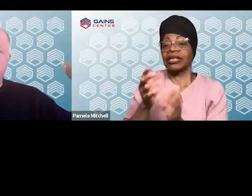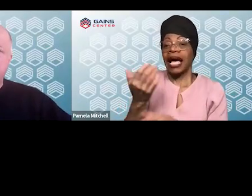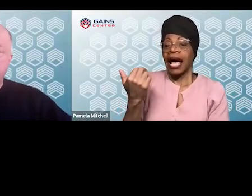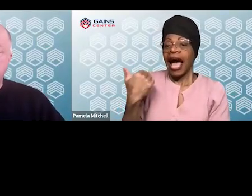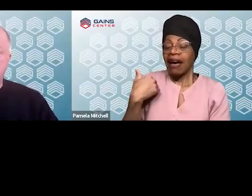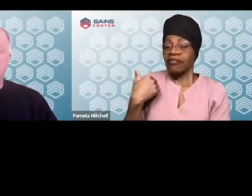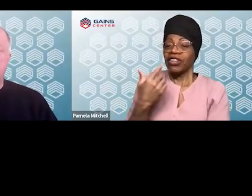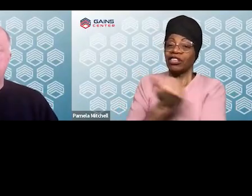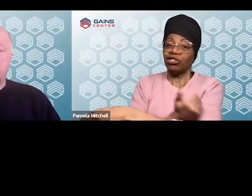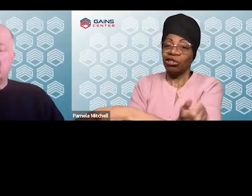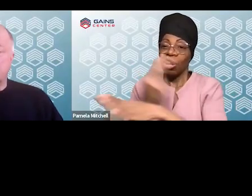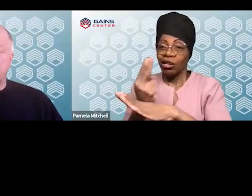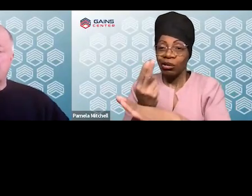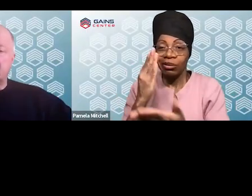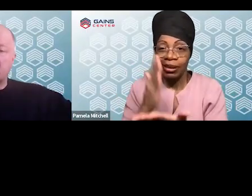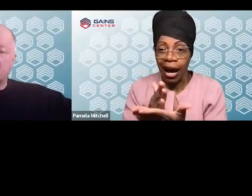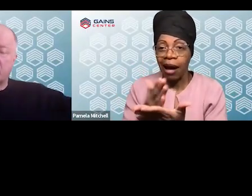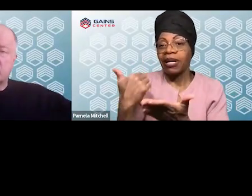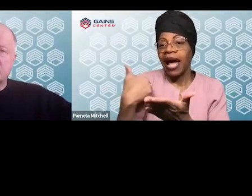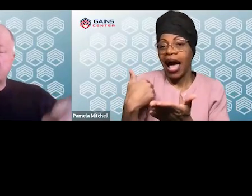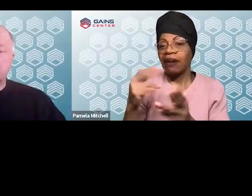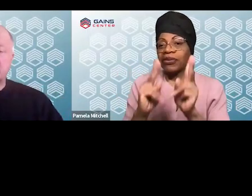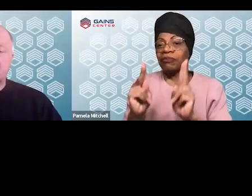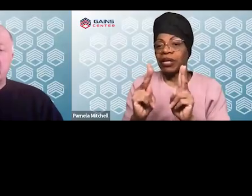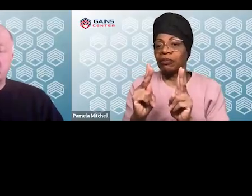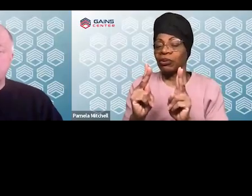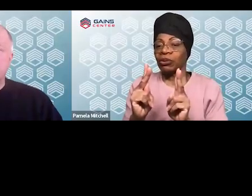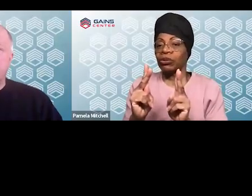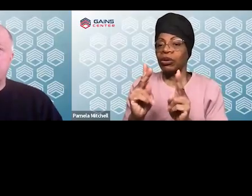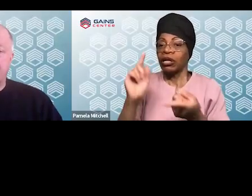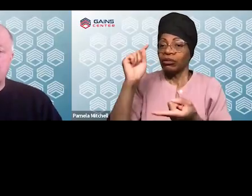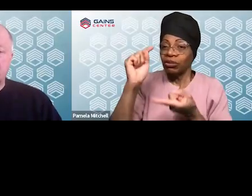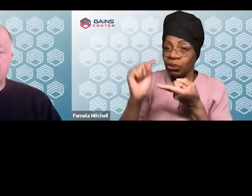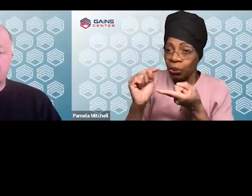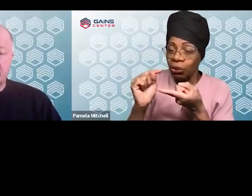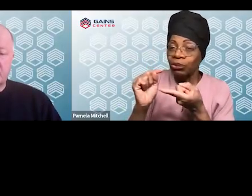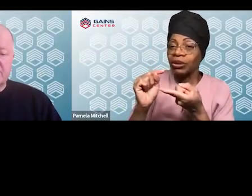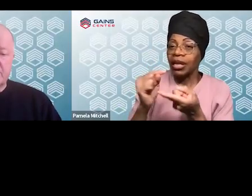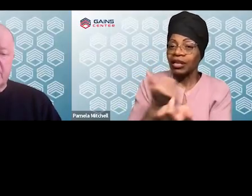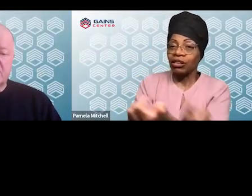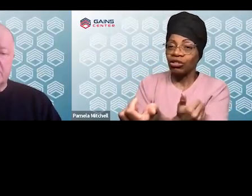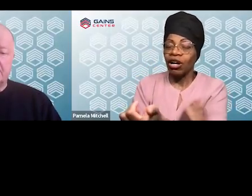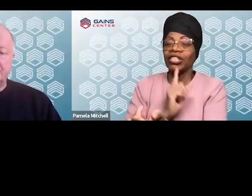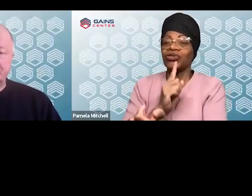and getting their drug use reduced has really been the function of the contingency management.